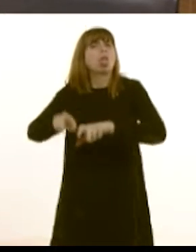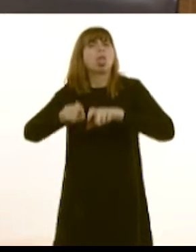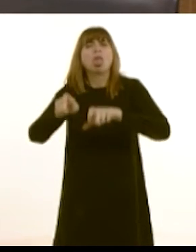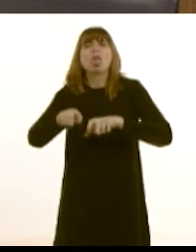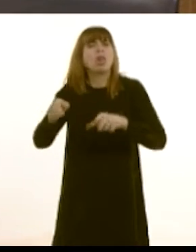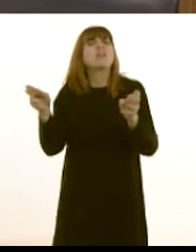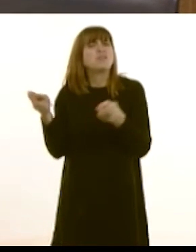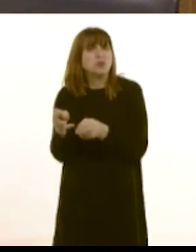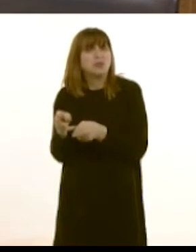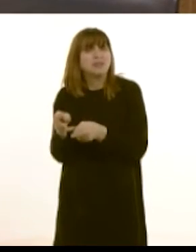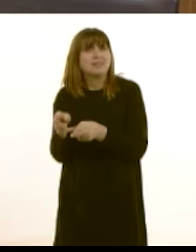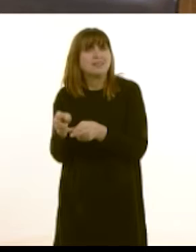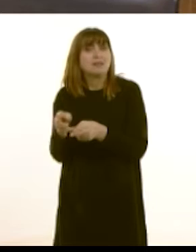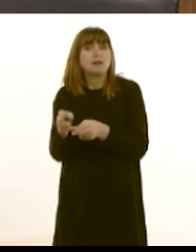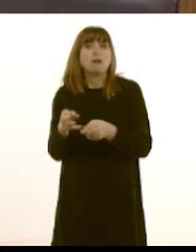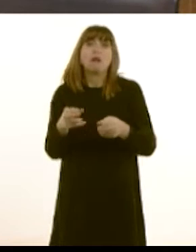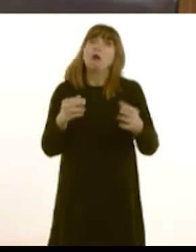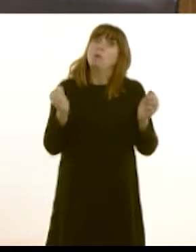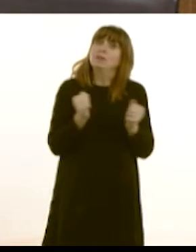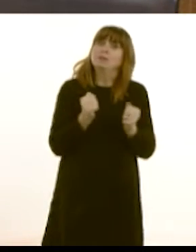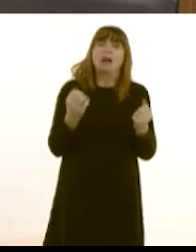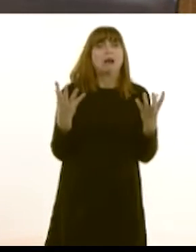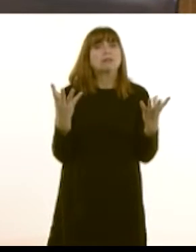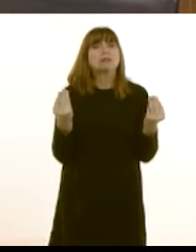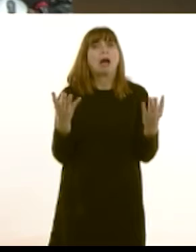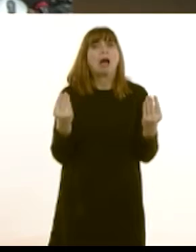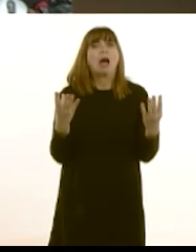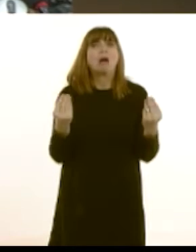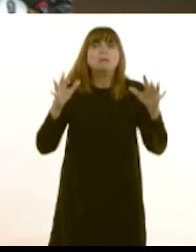In the winter, especially when thereís damp weather, respiratory conditions are the issue.